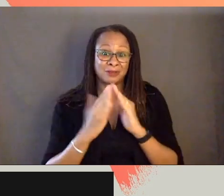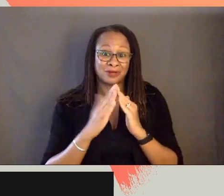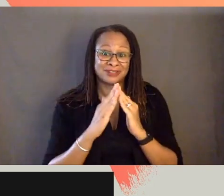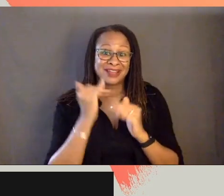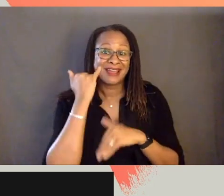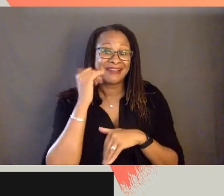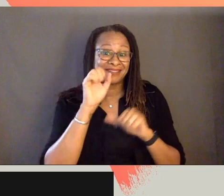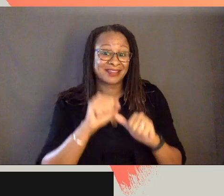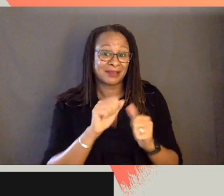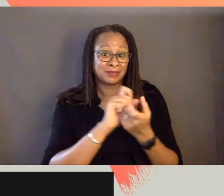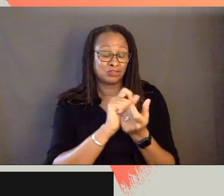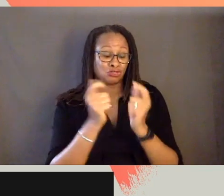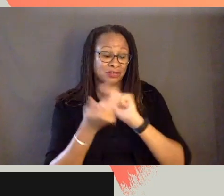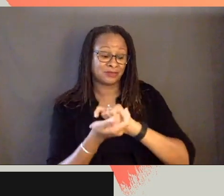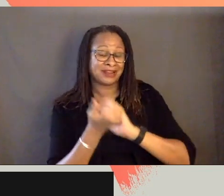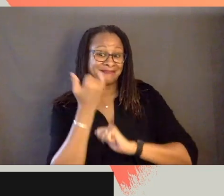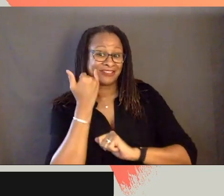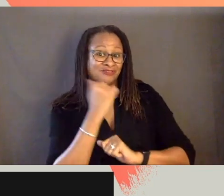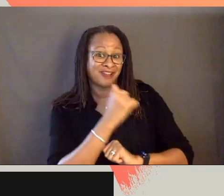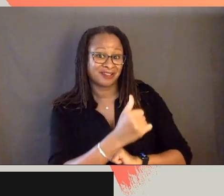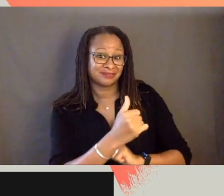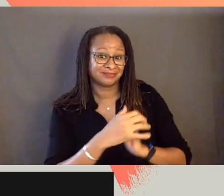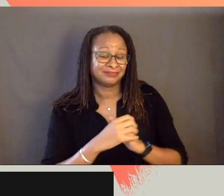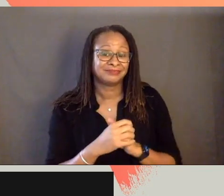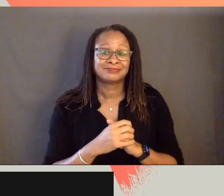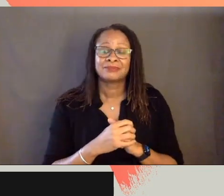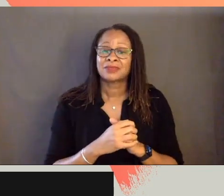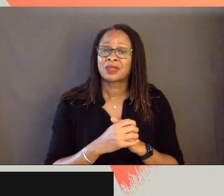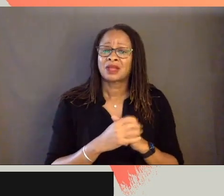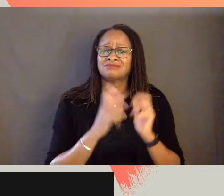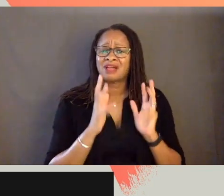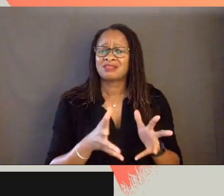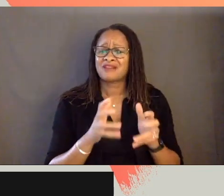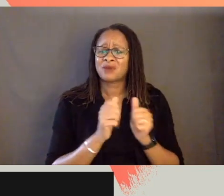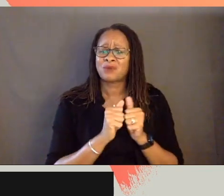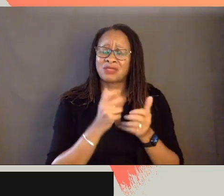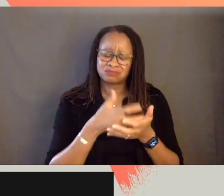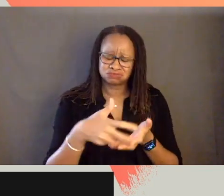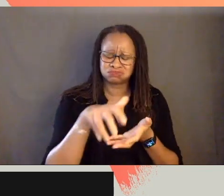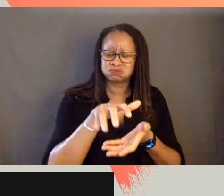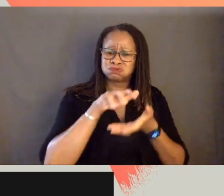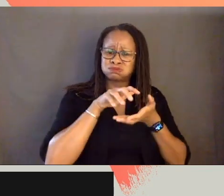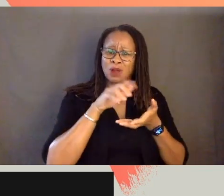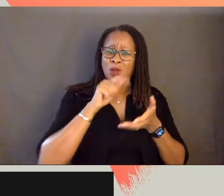of transformation if they are not. And they have left us with the richness of what is inspired in the telling of movements